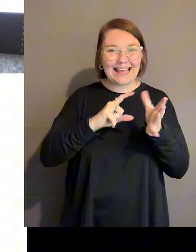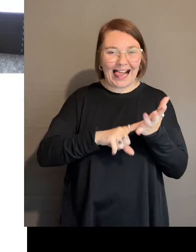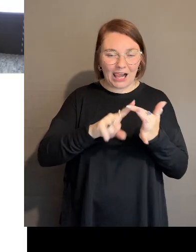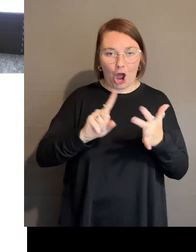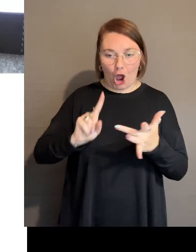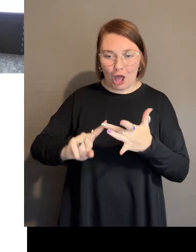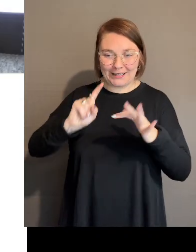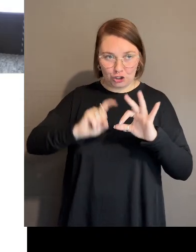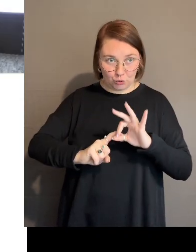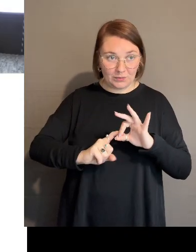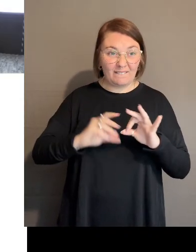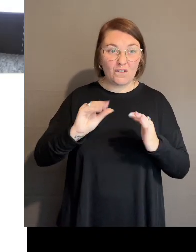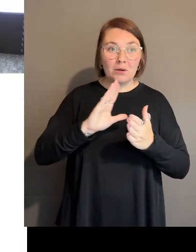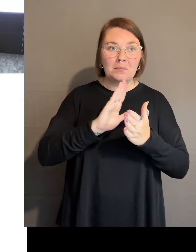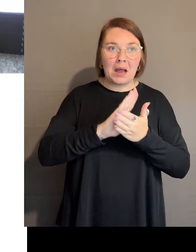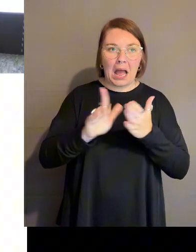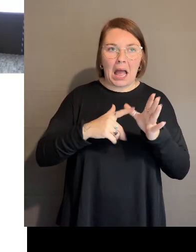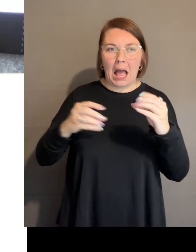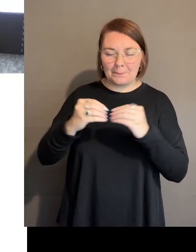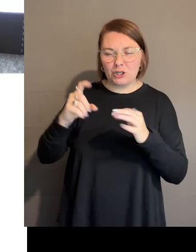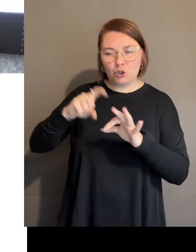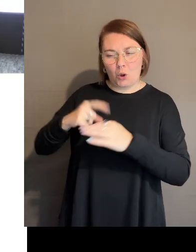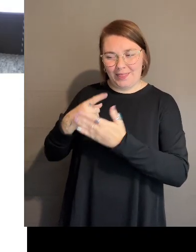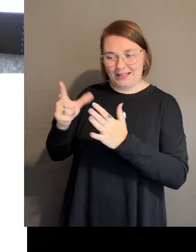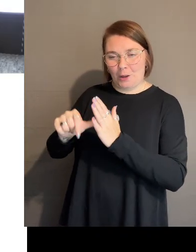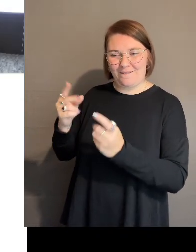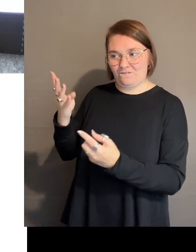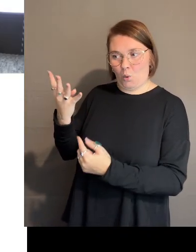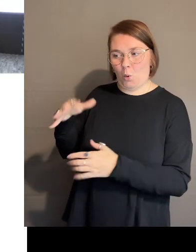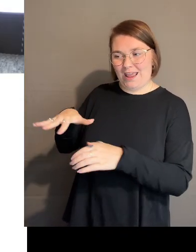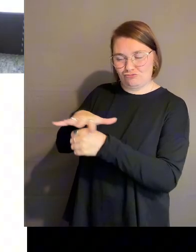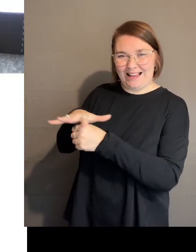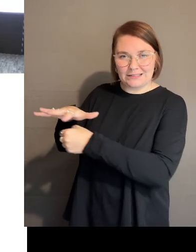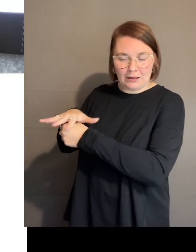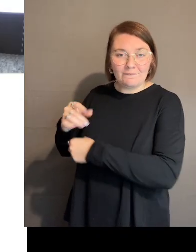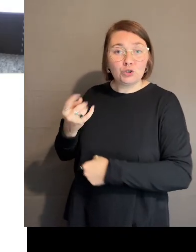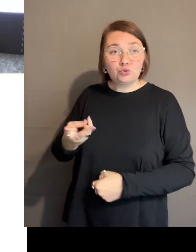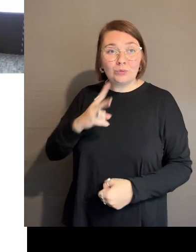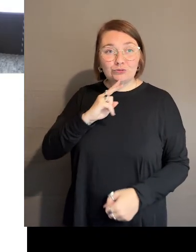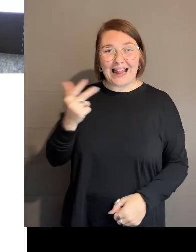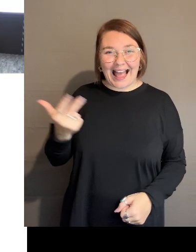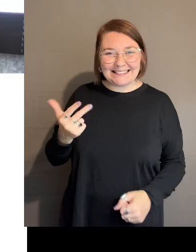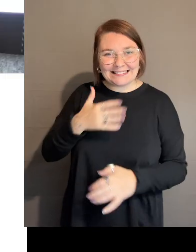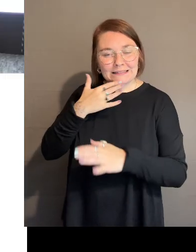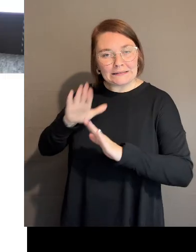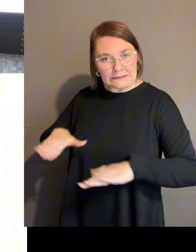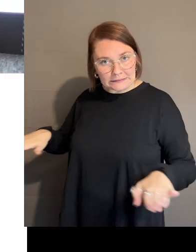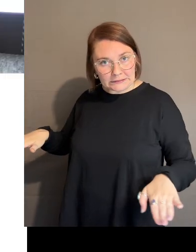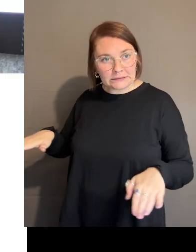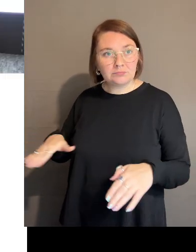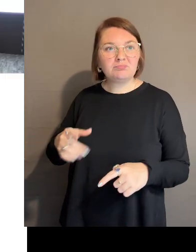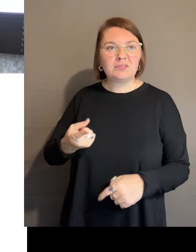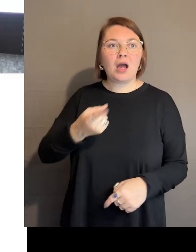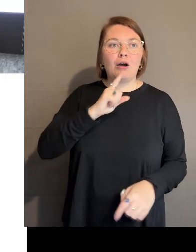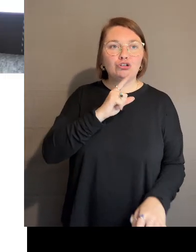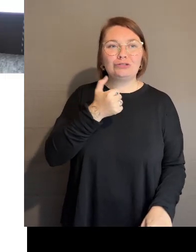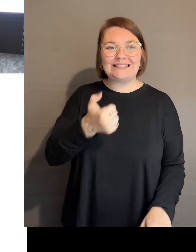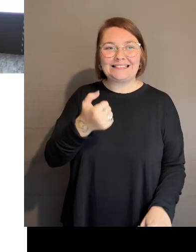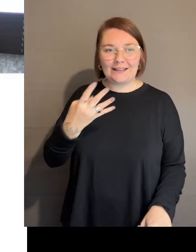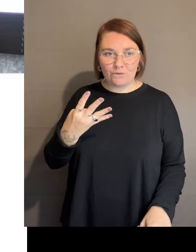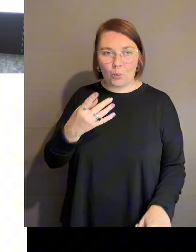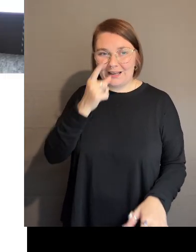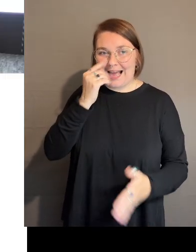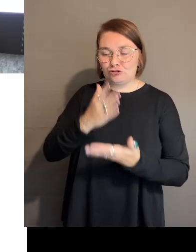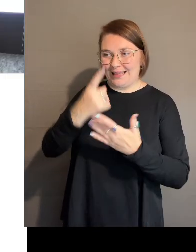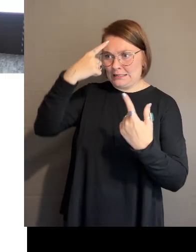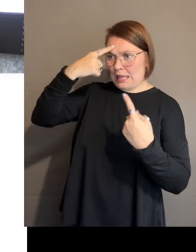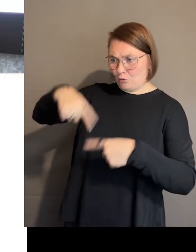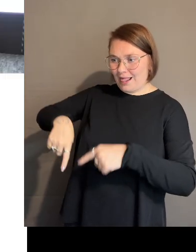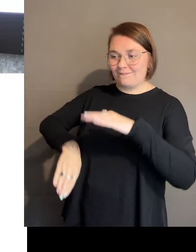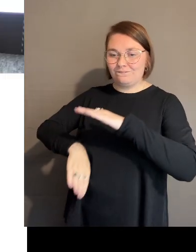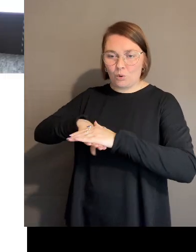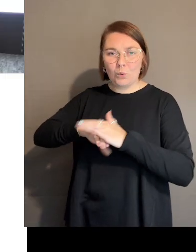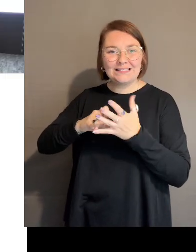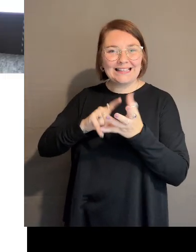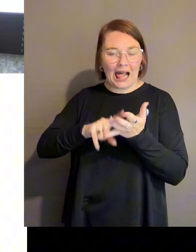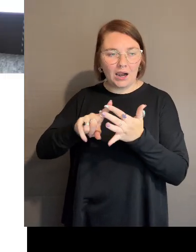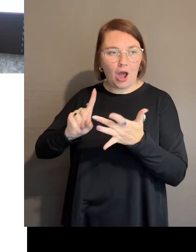And from HUMQ, which was only 4 regions then, we had 218 kids and 164, where we could calculate a full-scale IQ.